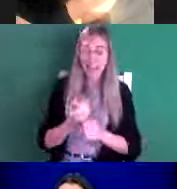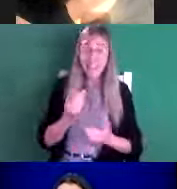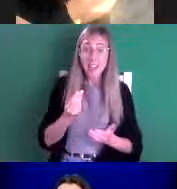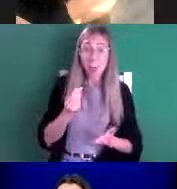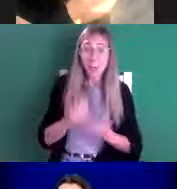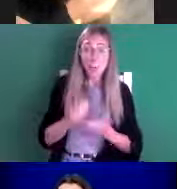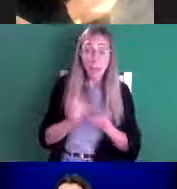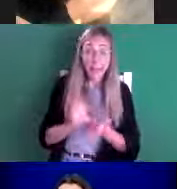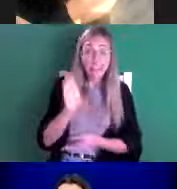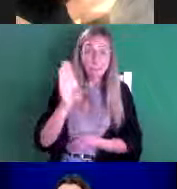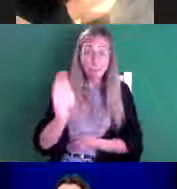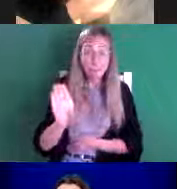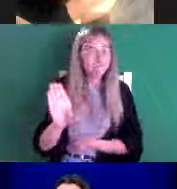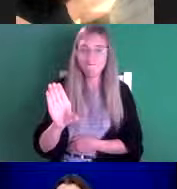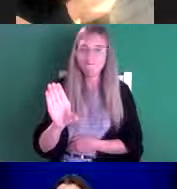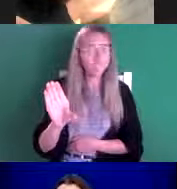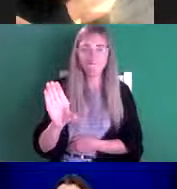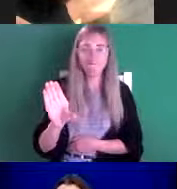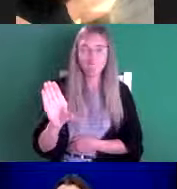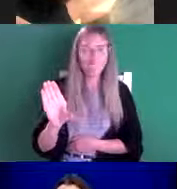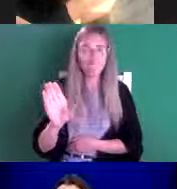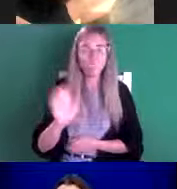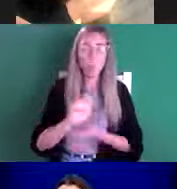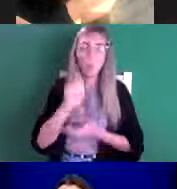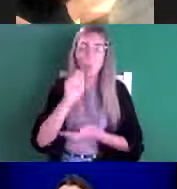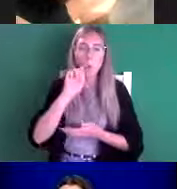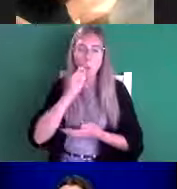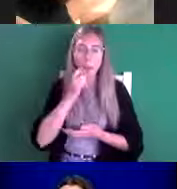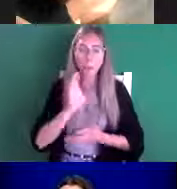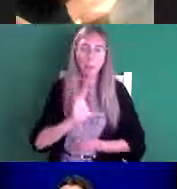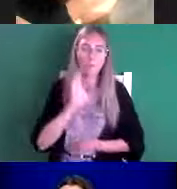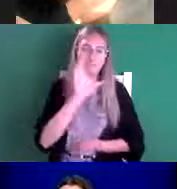the money is either going to the artist or for the things like the film and the book so to add